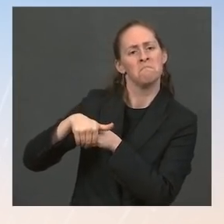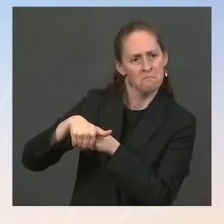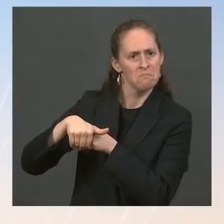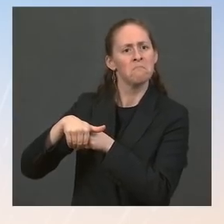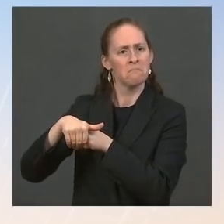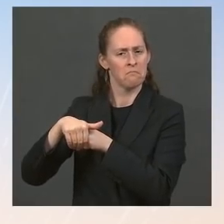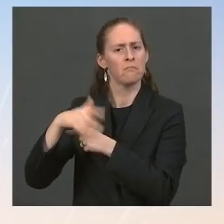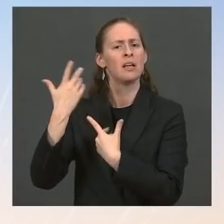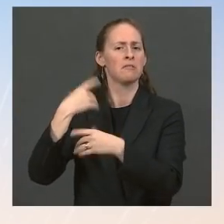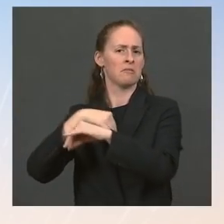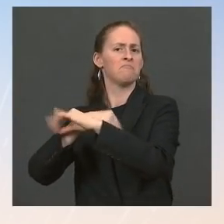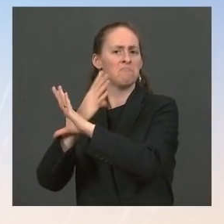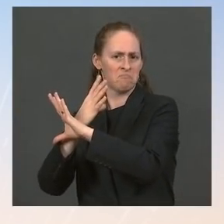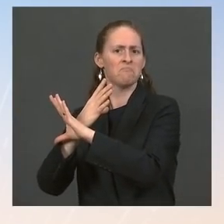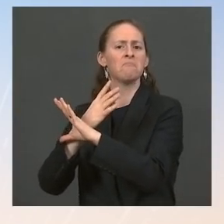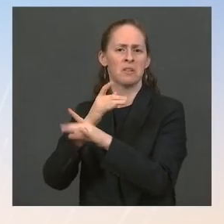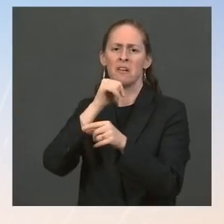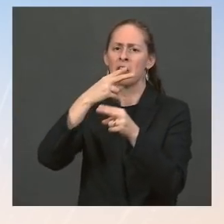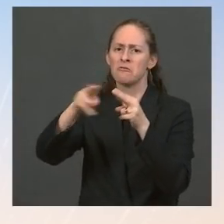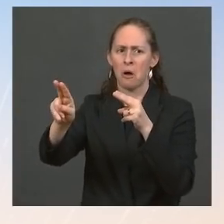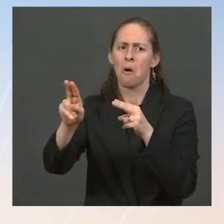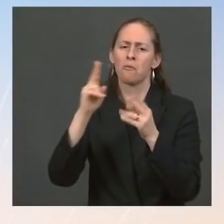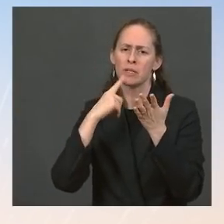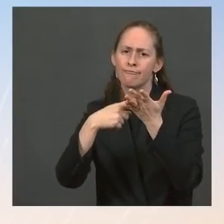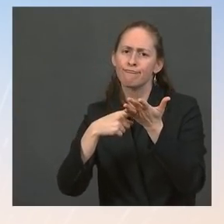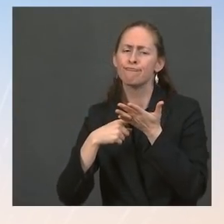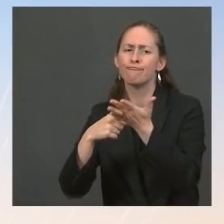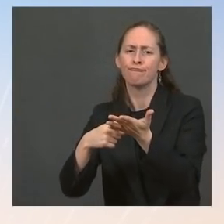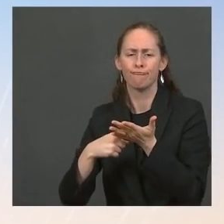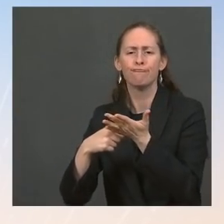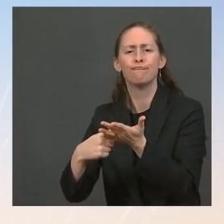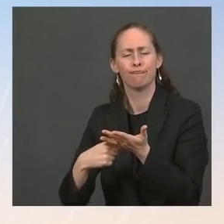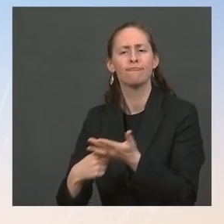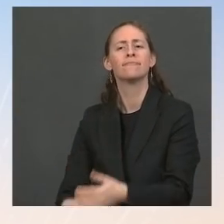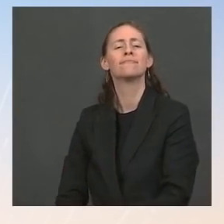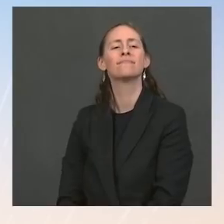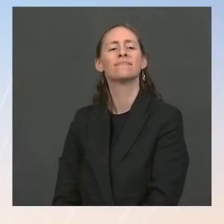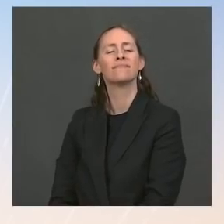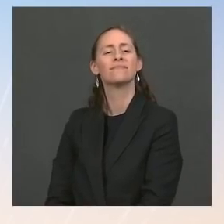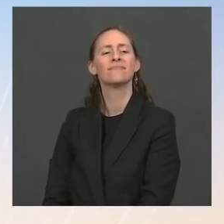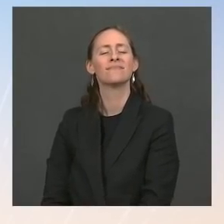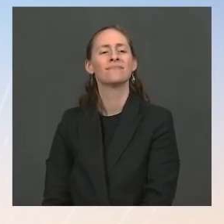One, the meeting, in our view, is an opportunity to set the terms of the competition with China